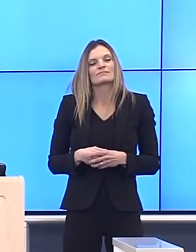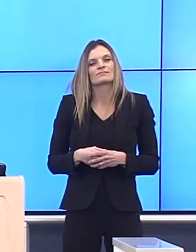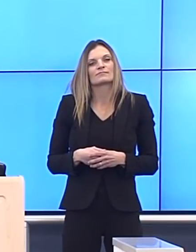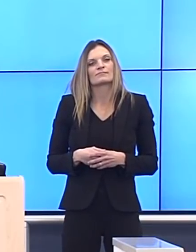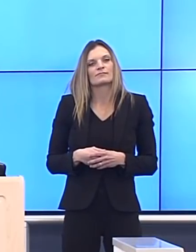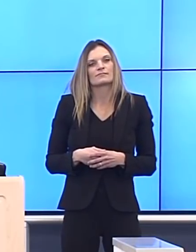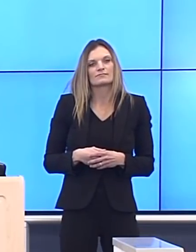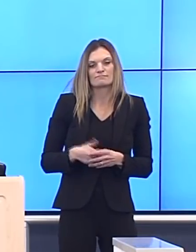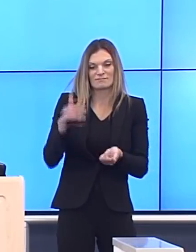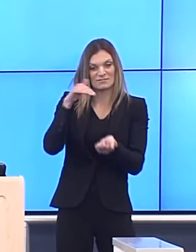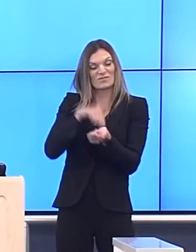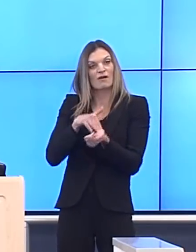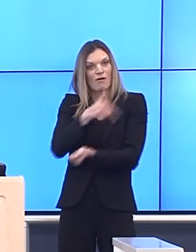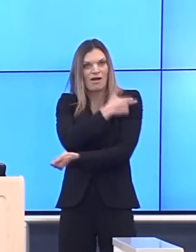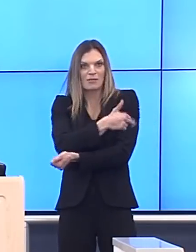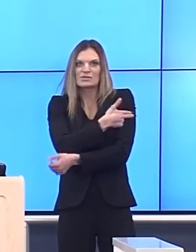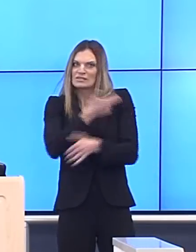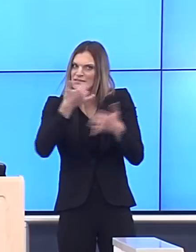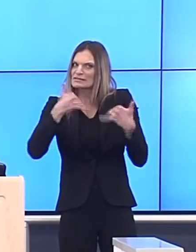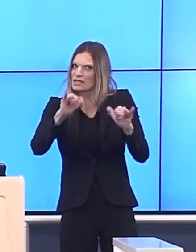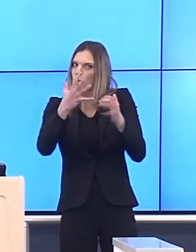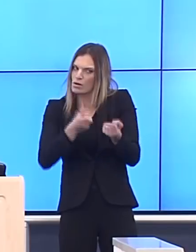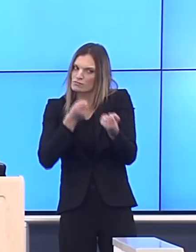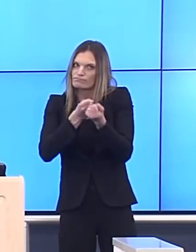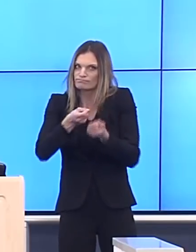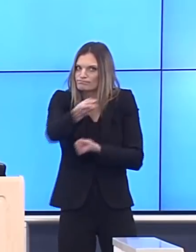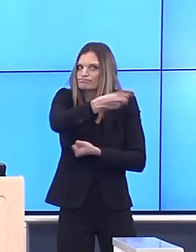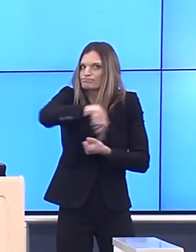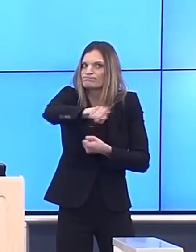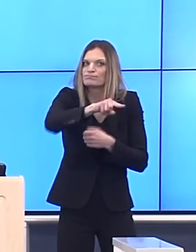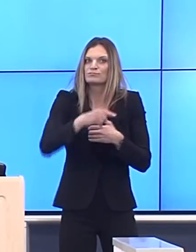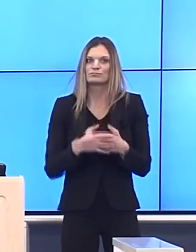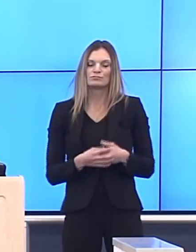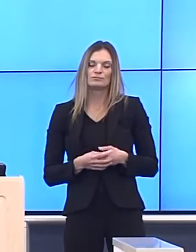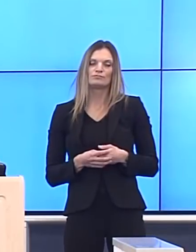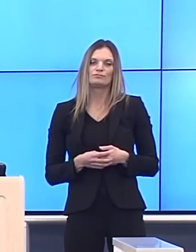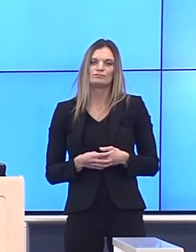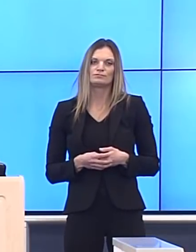PEOPLE TO GET THE CARE THEY NEED IN THE RIGHT PLACE AND OUR DOCTORS AND HOSPITALS ARE